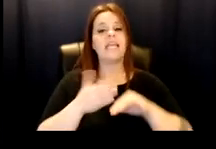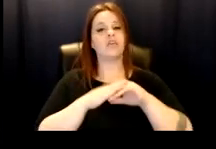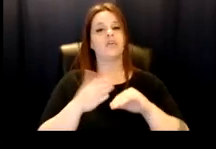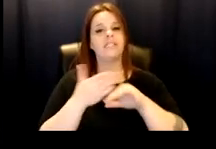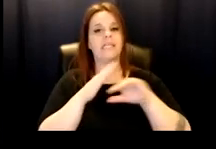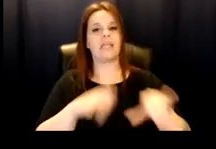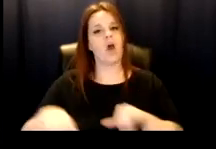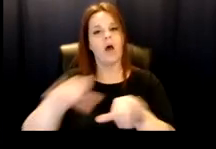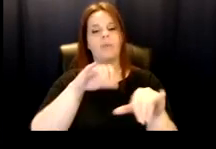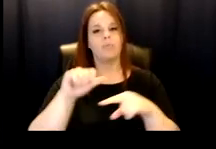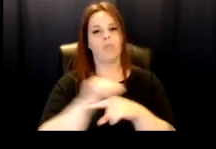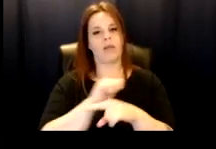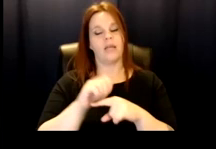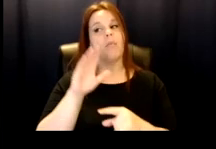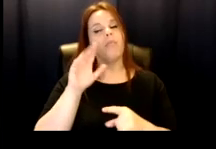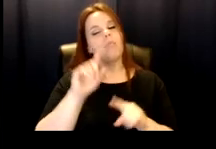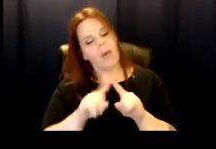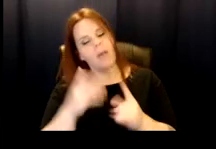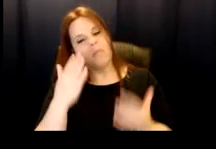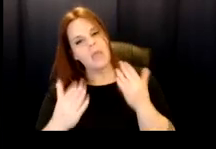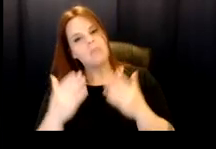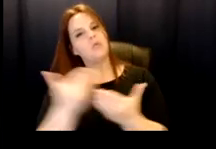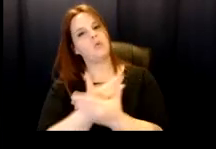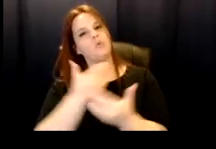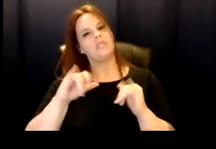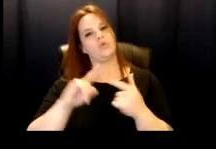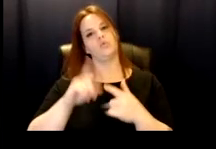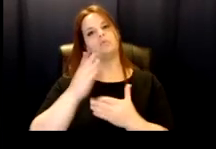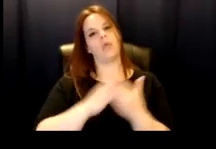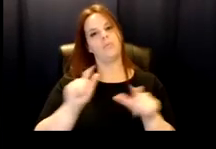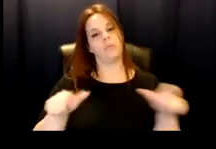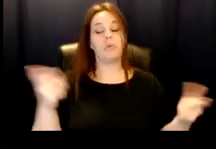may not may be new to some. Next slide.